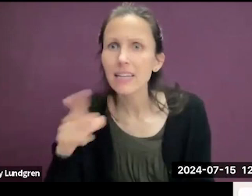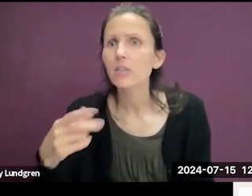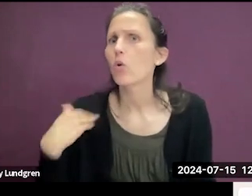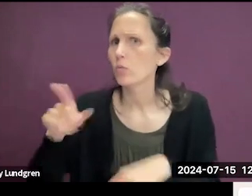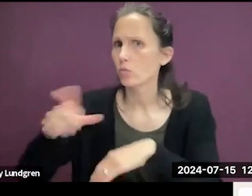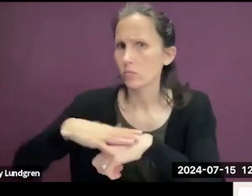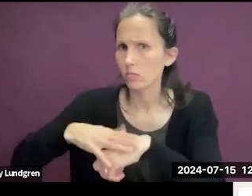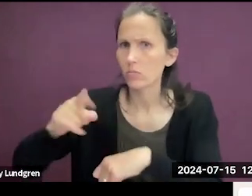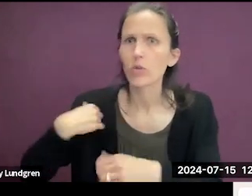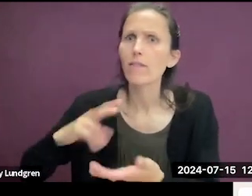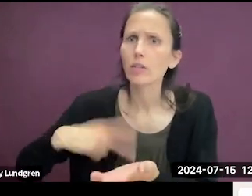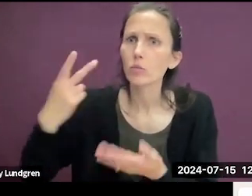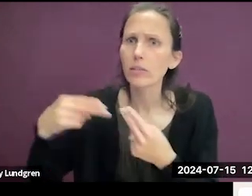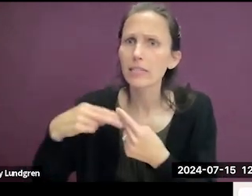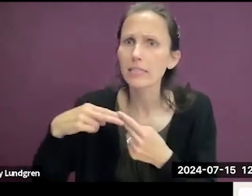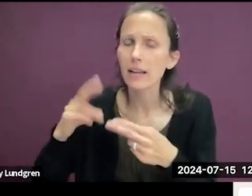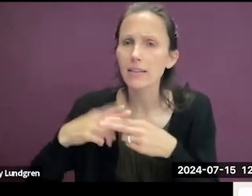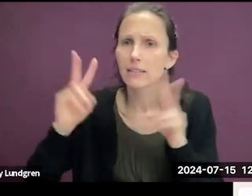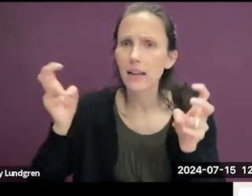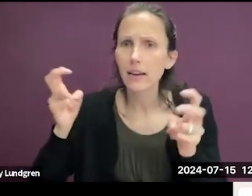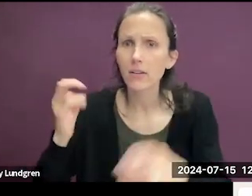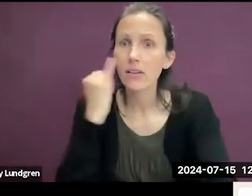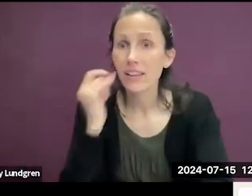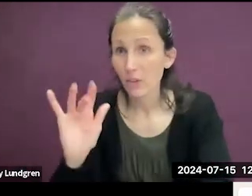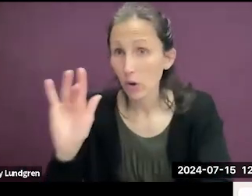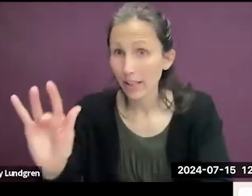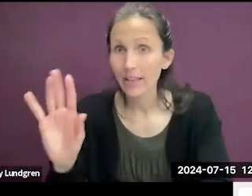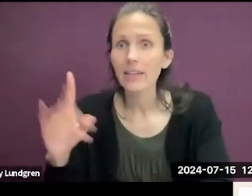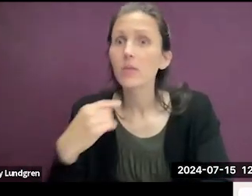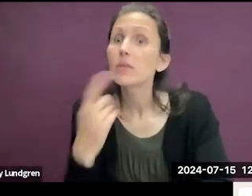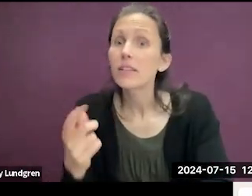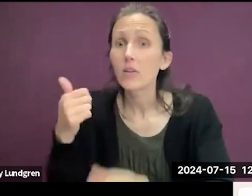If we click on that, and it'll tell us what slide has the duplicate title,